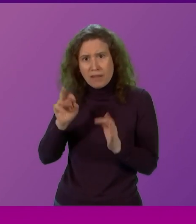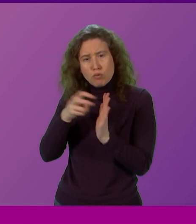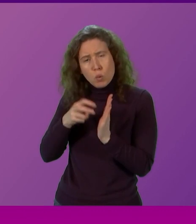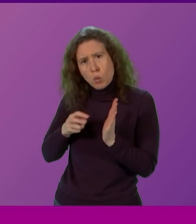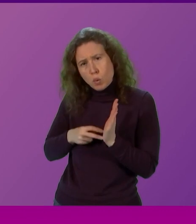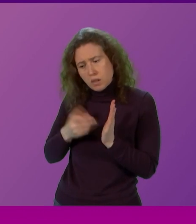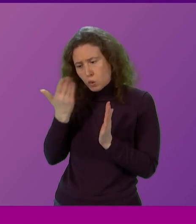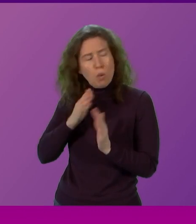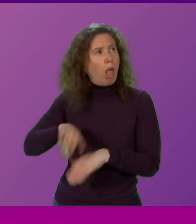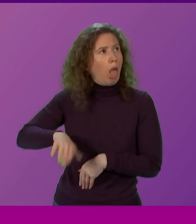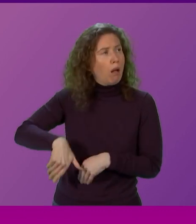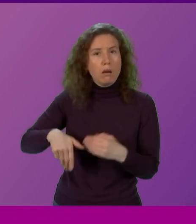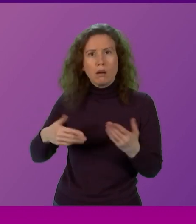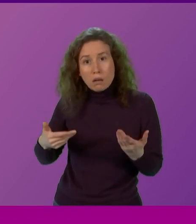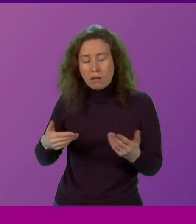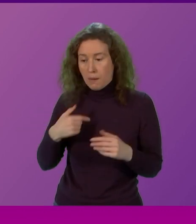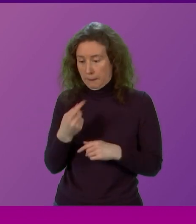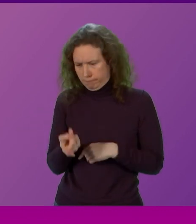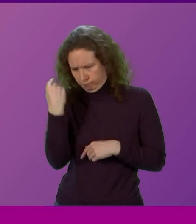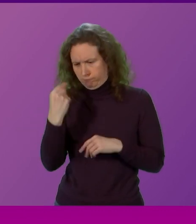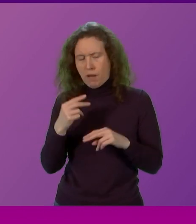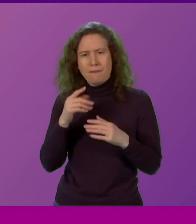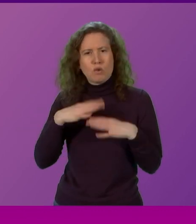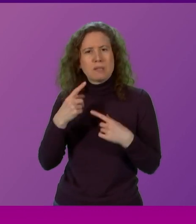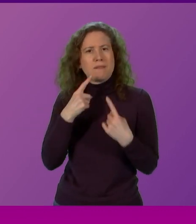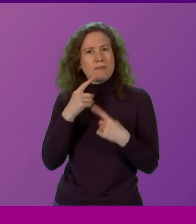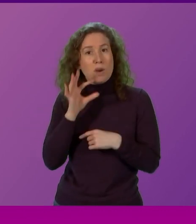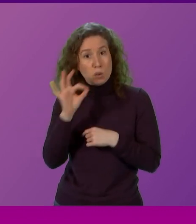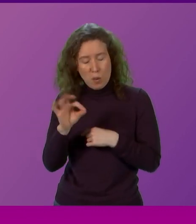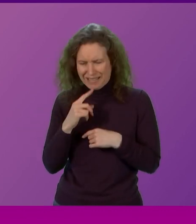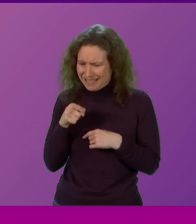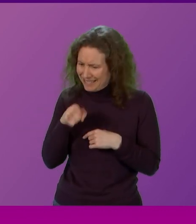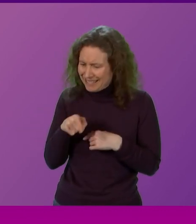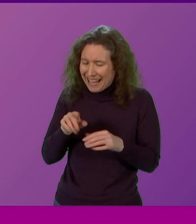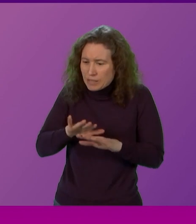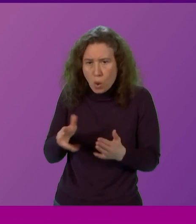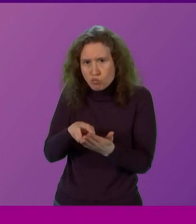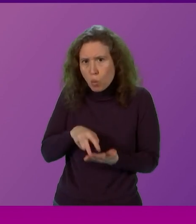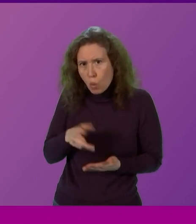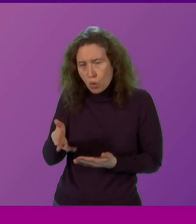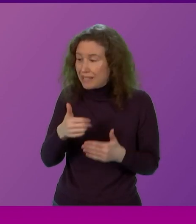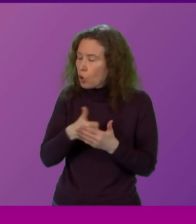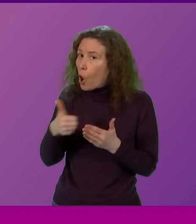The response to a freedom of information request shows that underrecording of bullying is commonplace